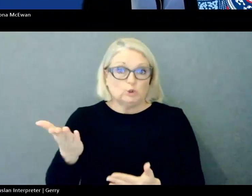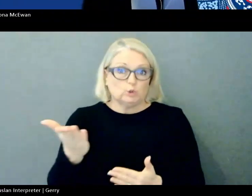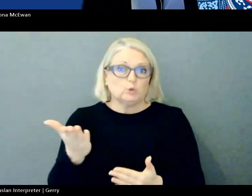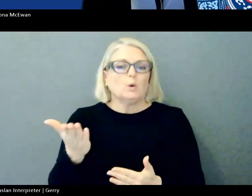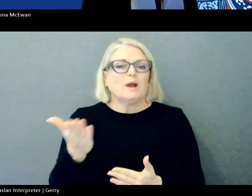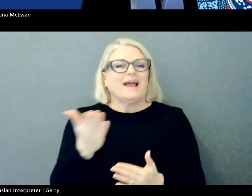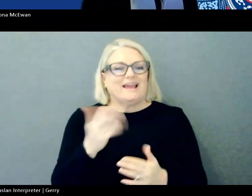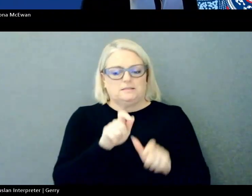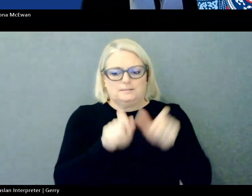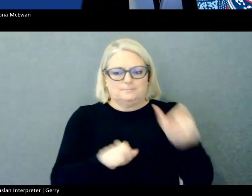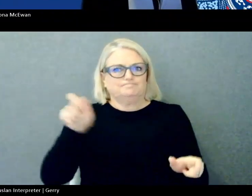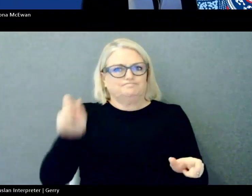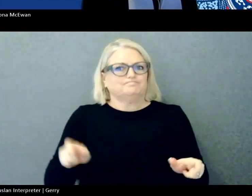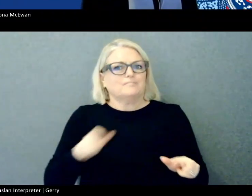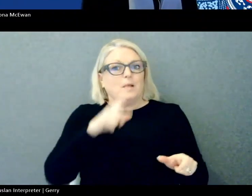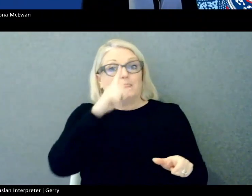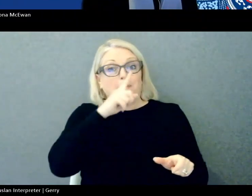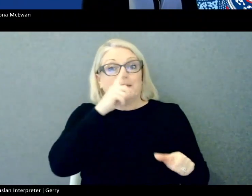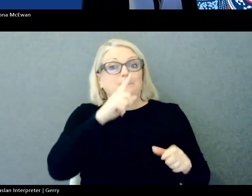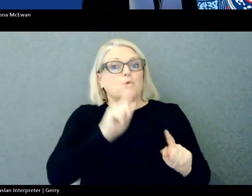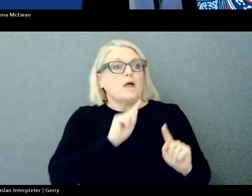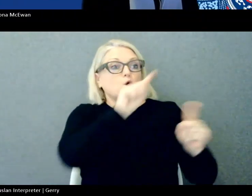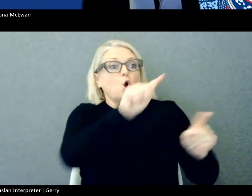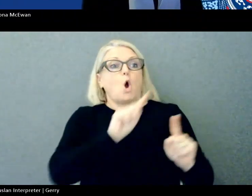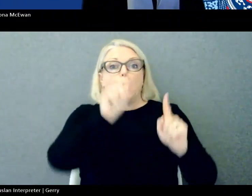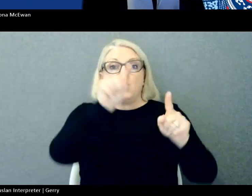in seeking to provide other evidence,